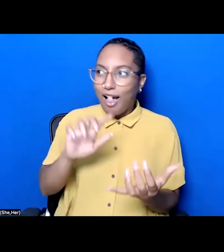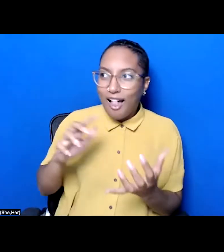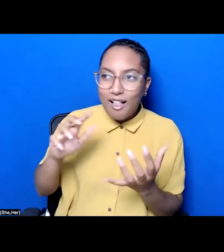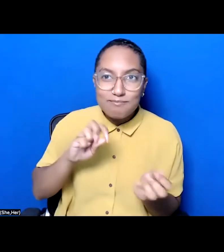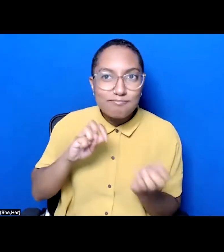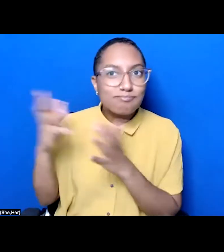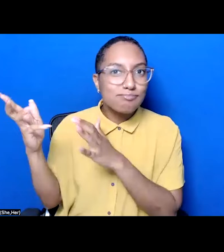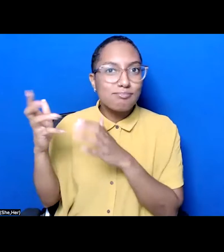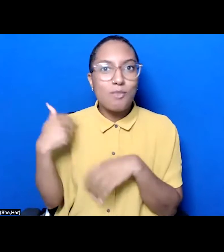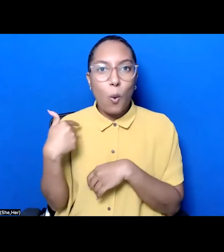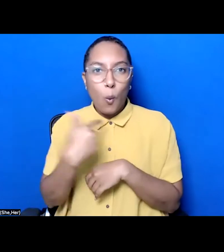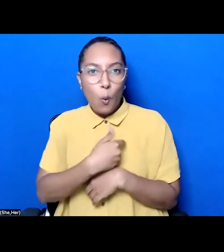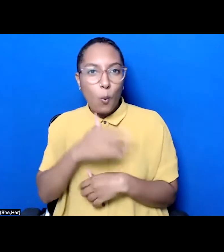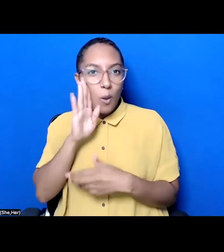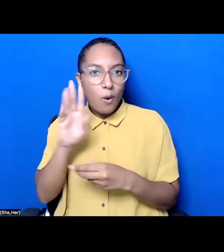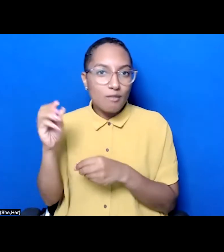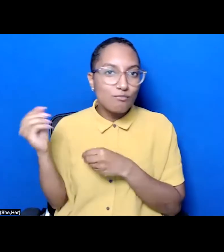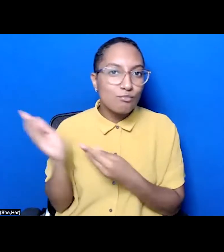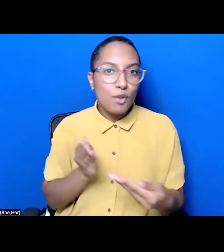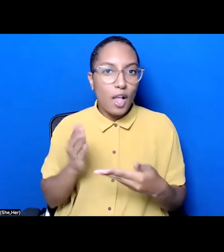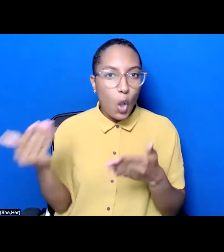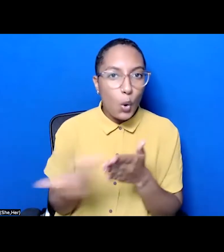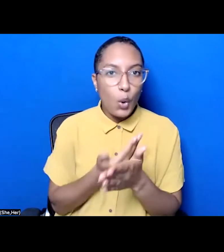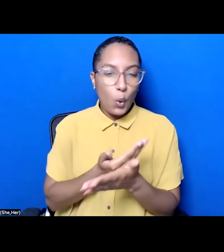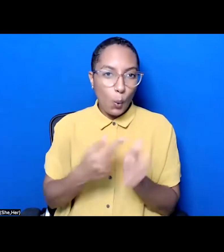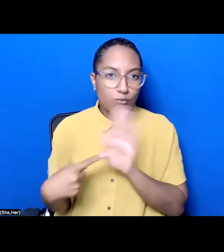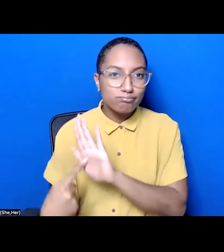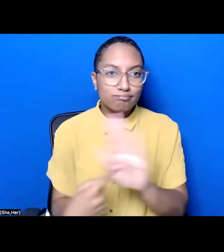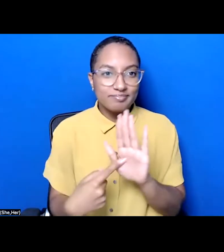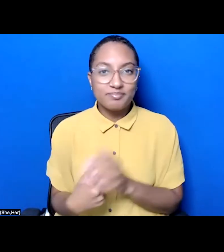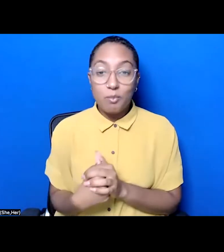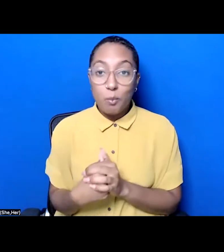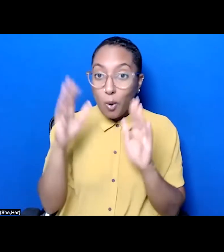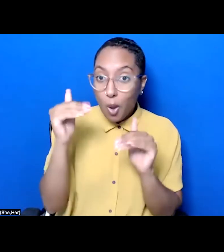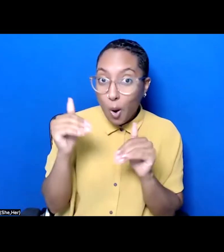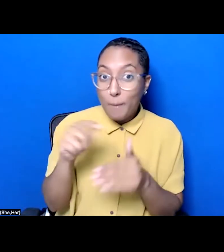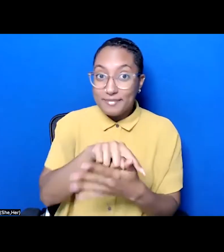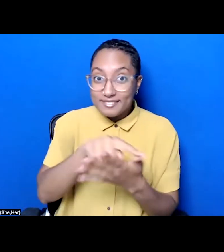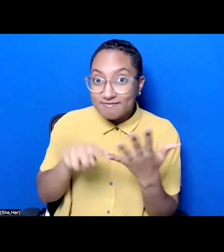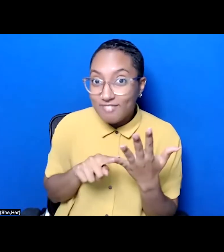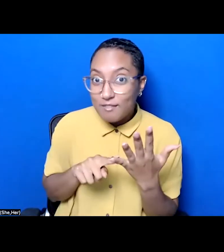and we hope each of our five part series will encourage conversation and debate for people